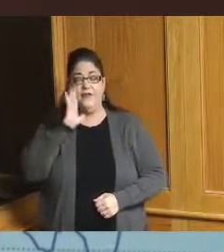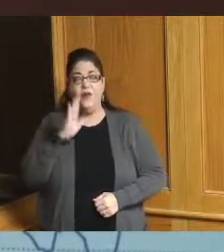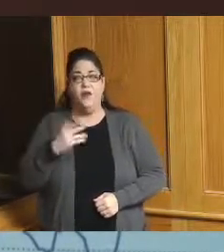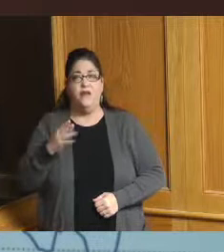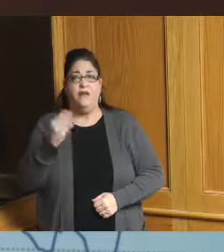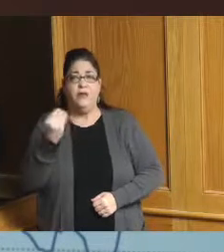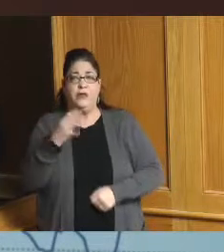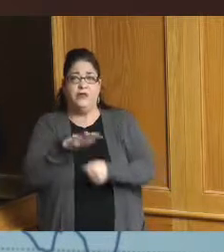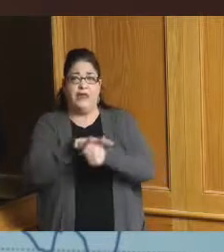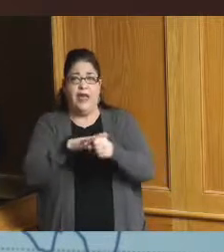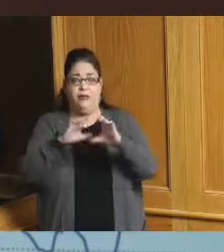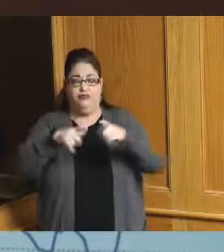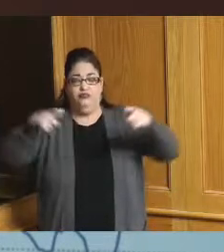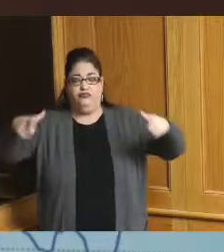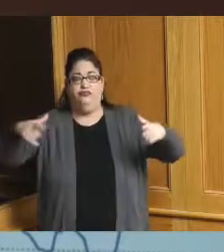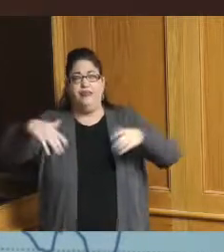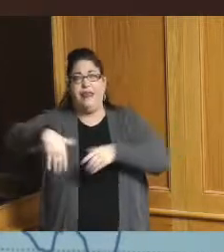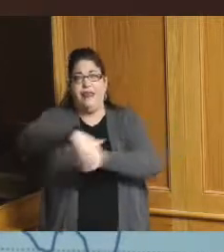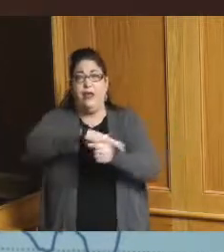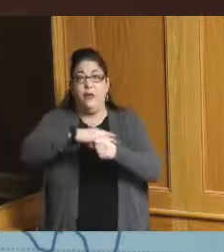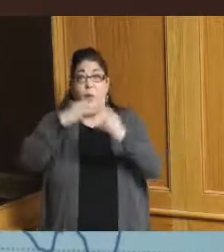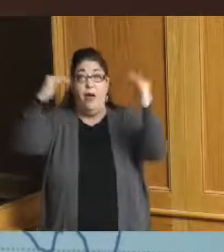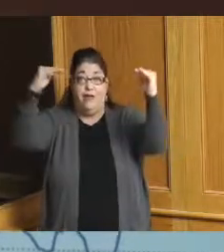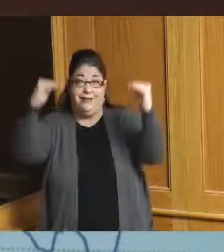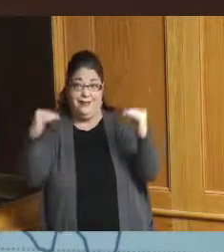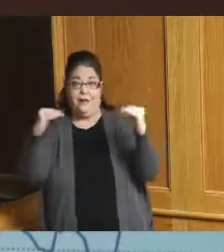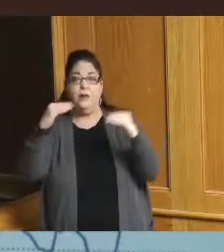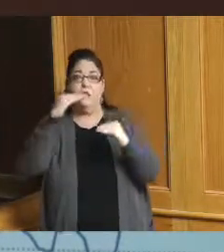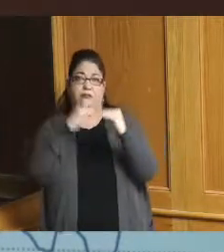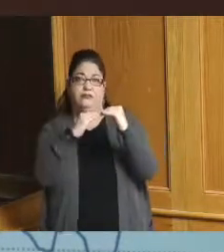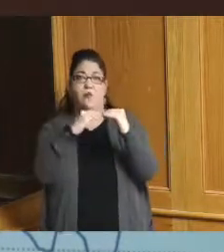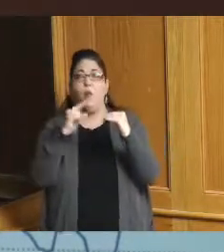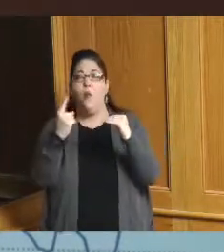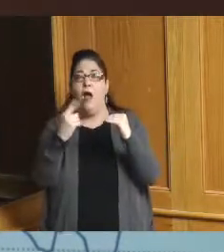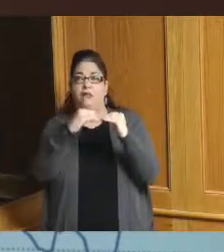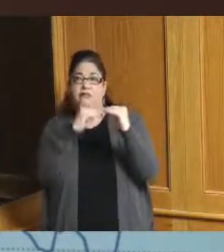number kind of comes a little closer to one but once again with that much active Covid in our